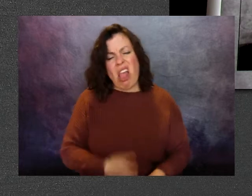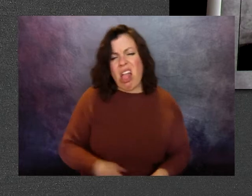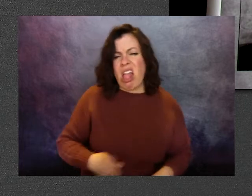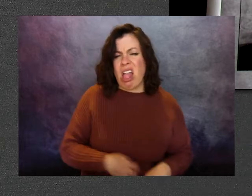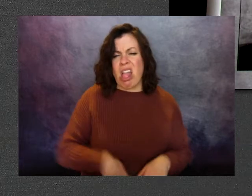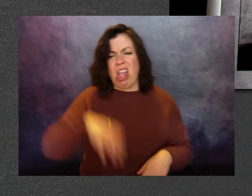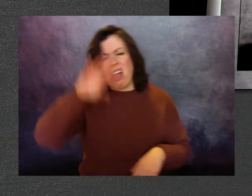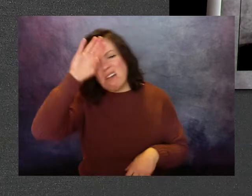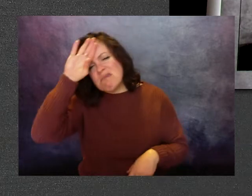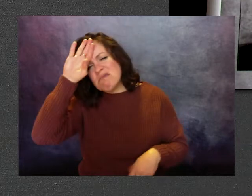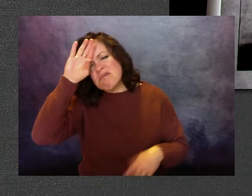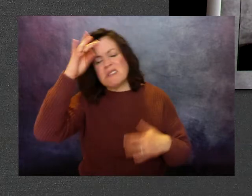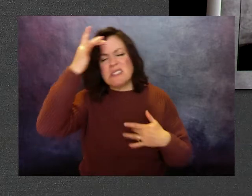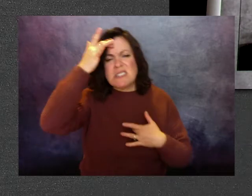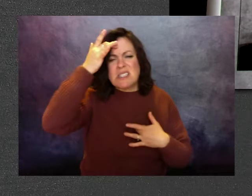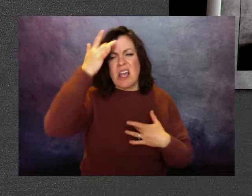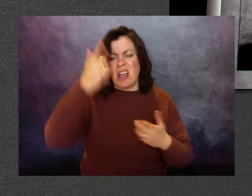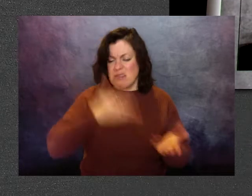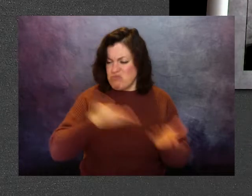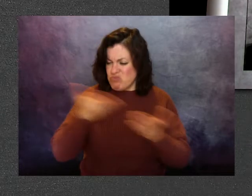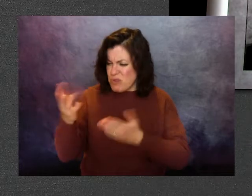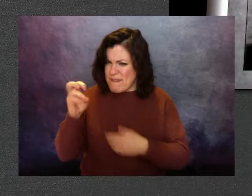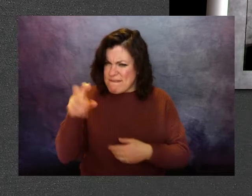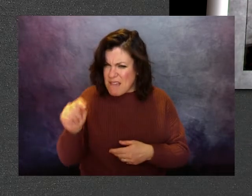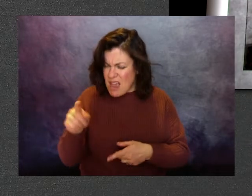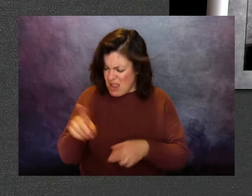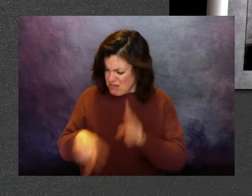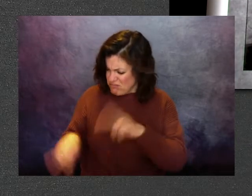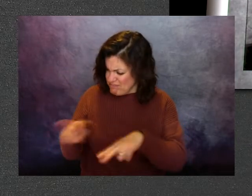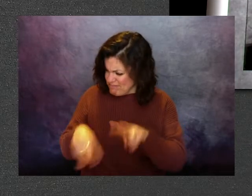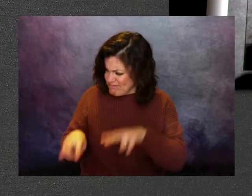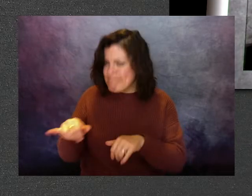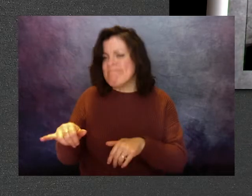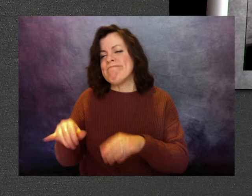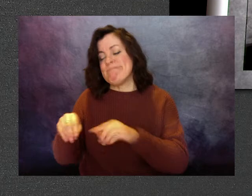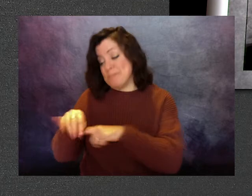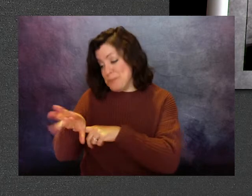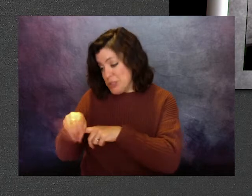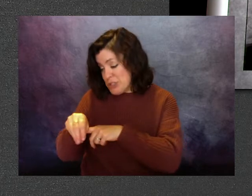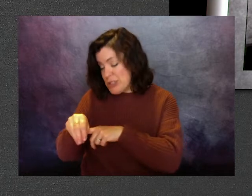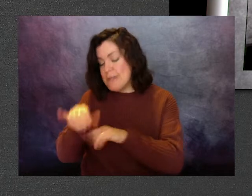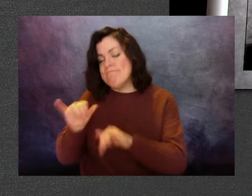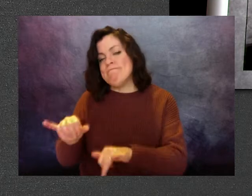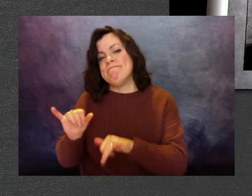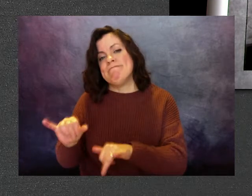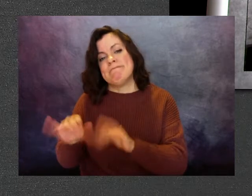And then veterinarian had to do surgery and get out the golf balls so the dog could be healthy.